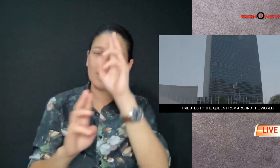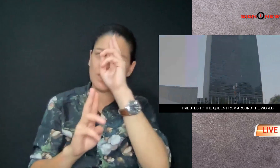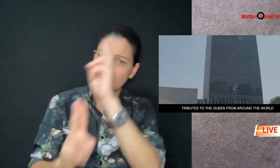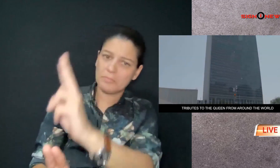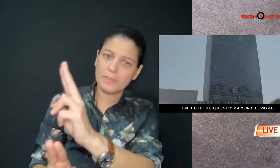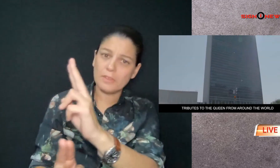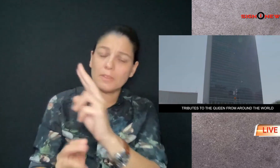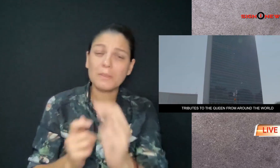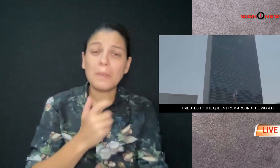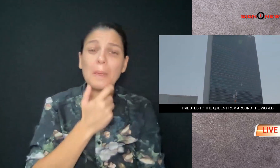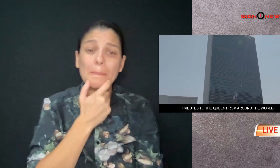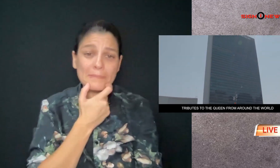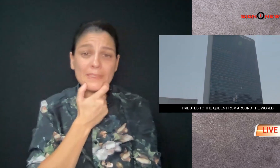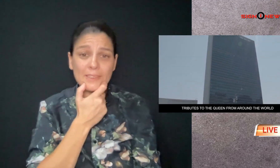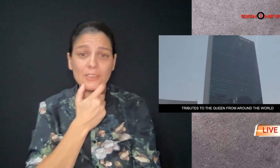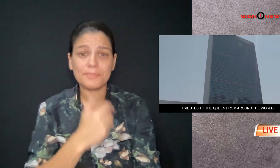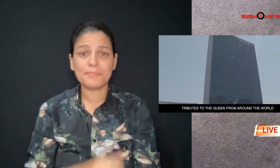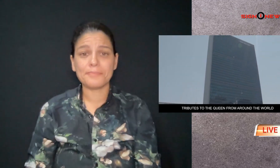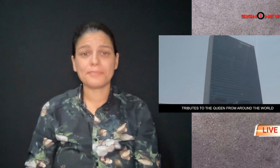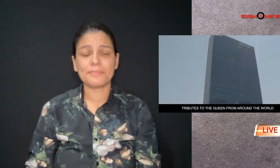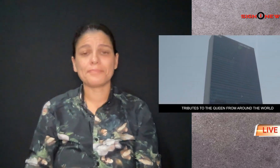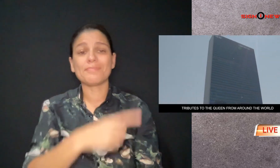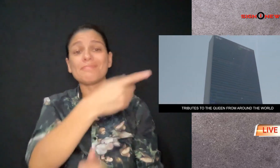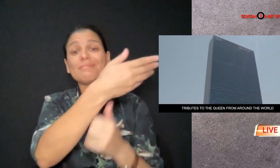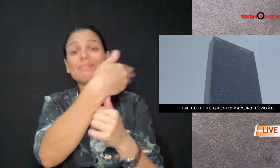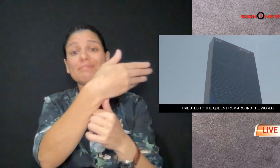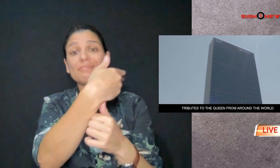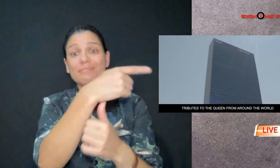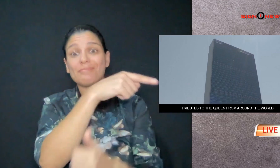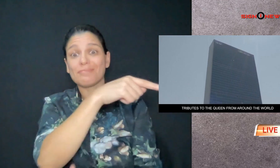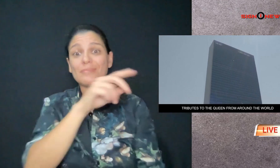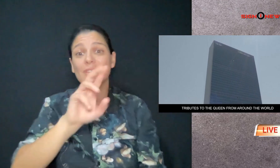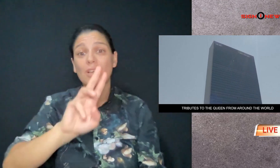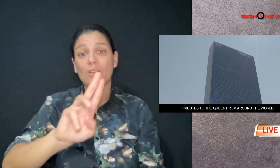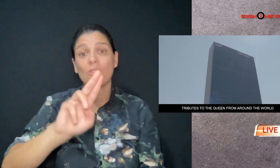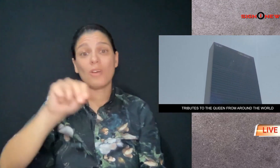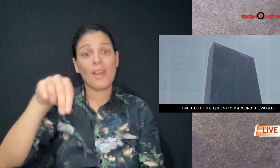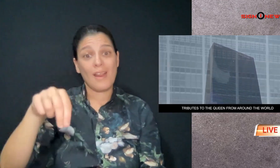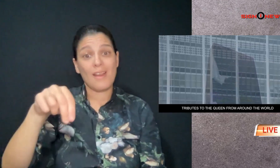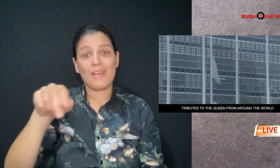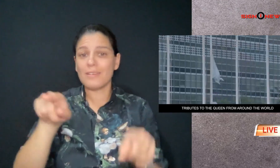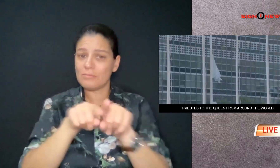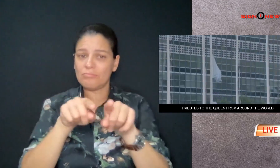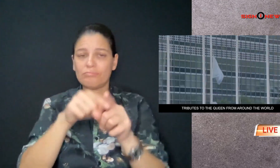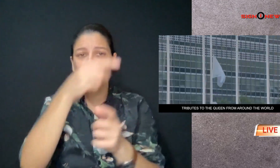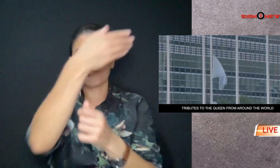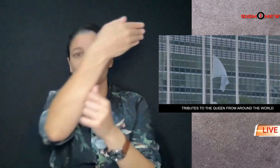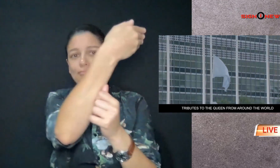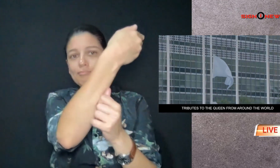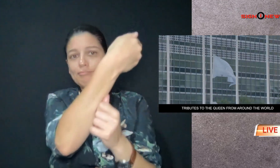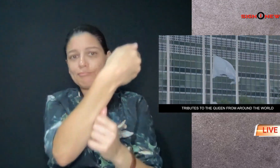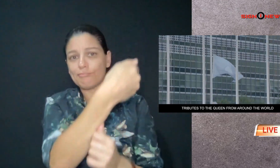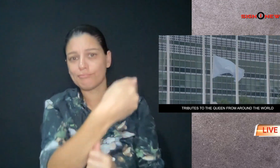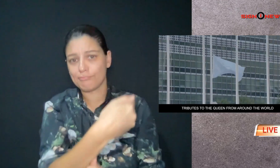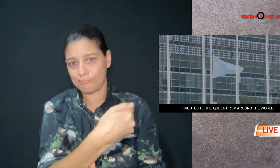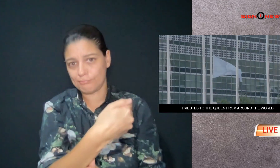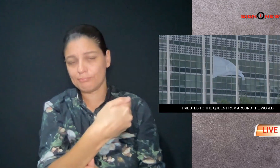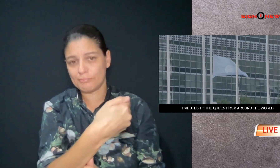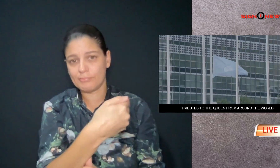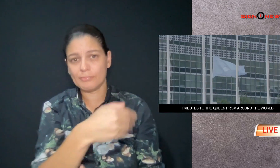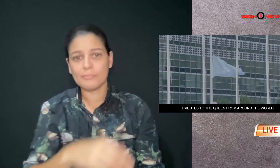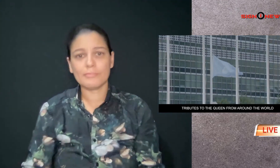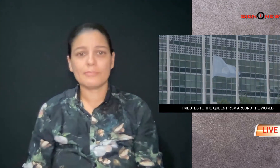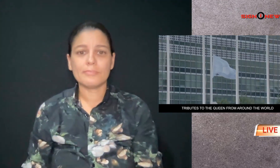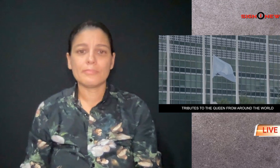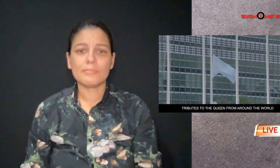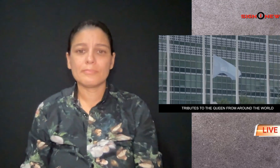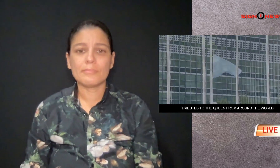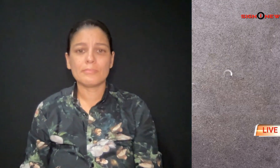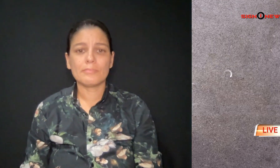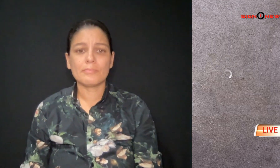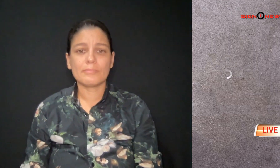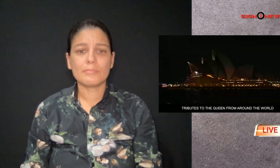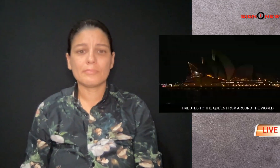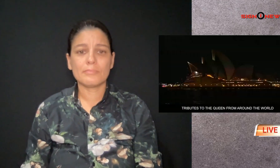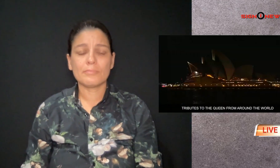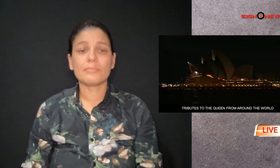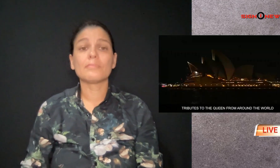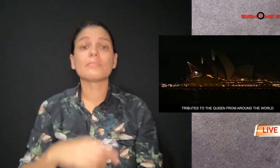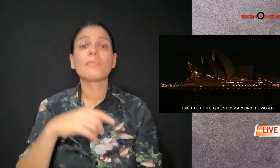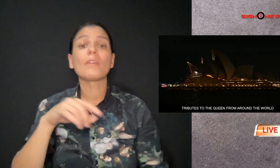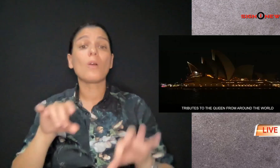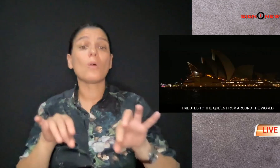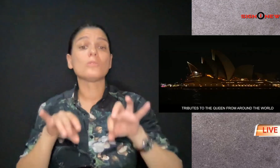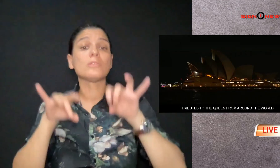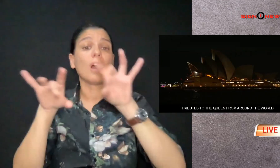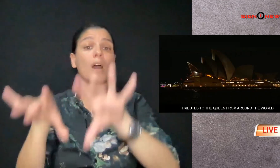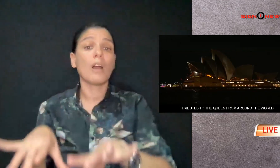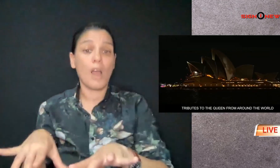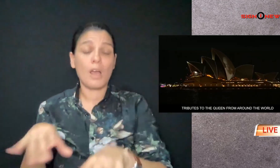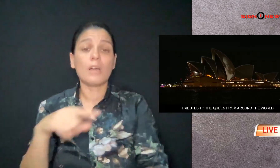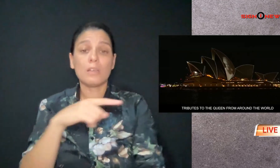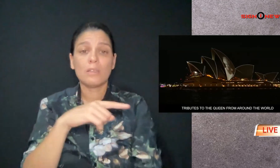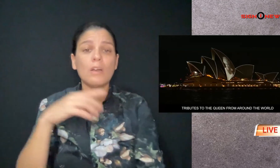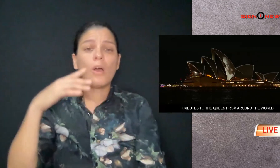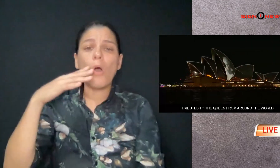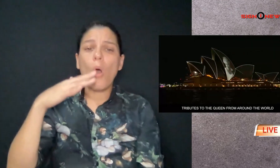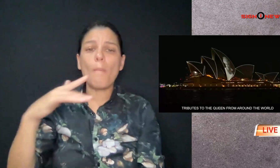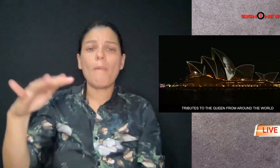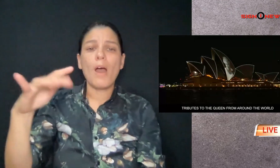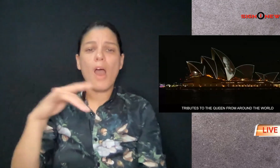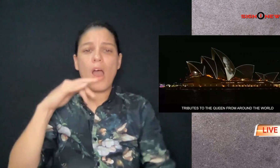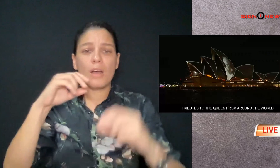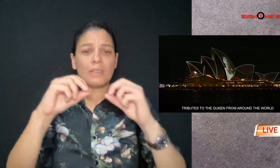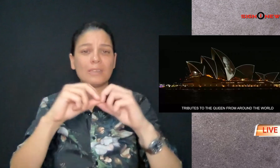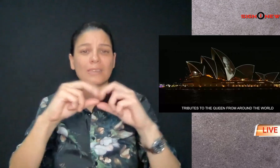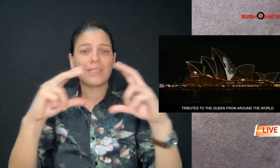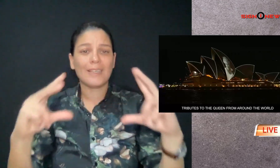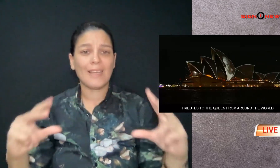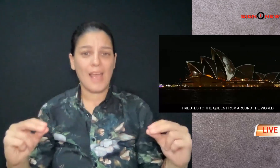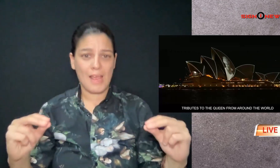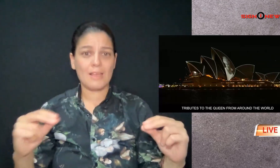of respect to the United Kingdom the UN flag was also placed at half staff